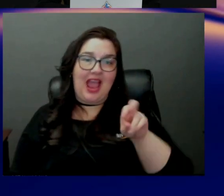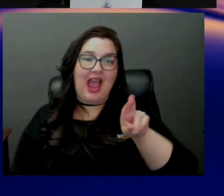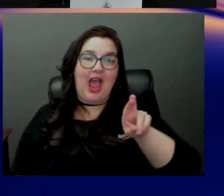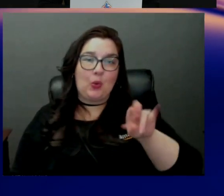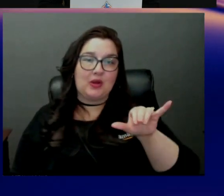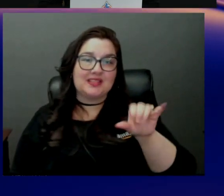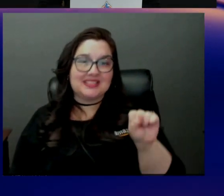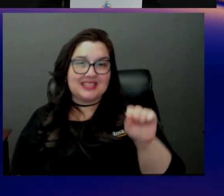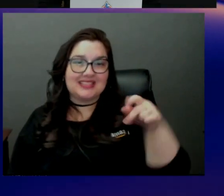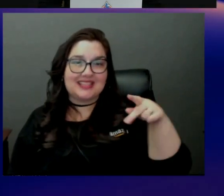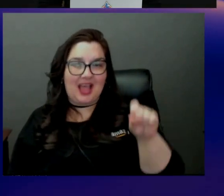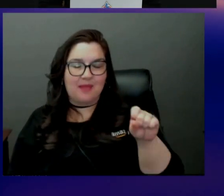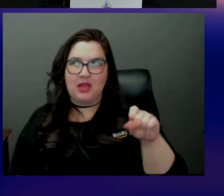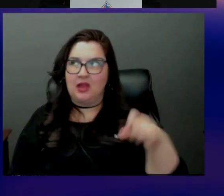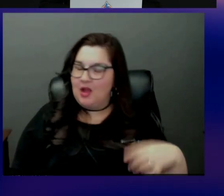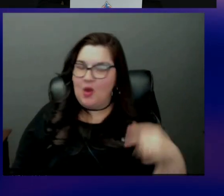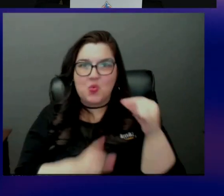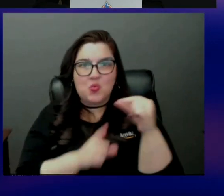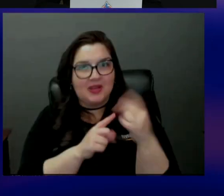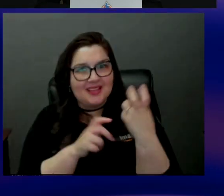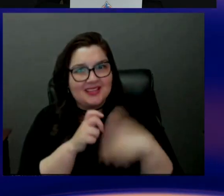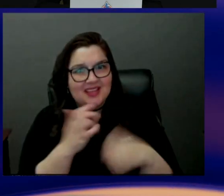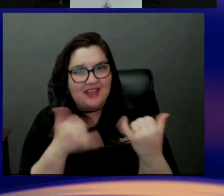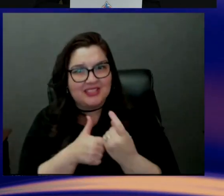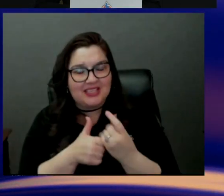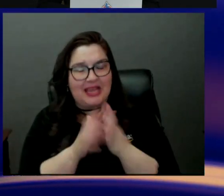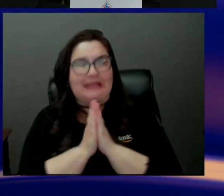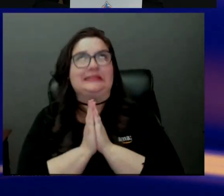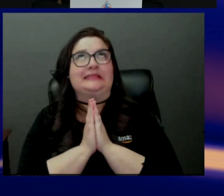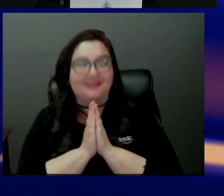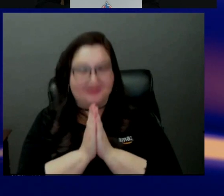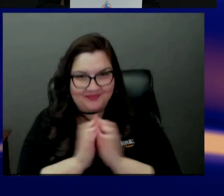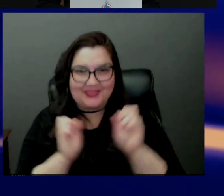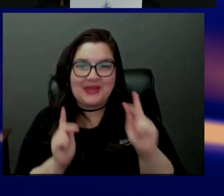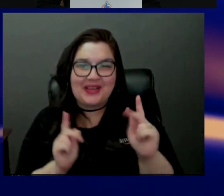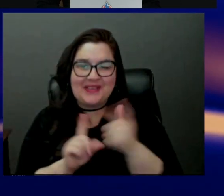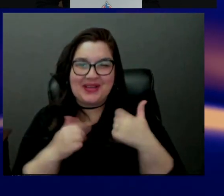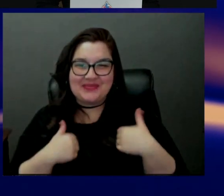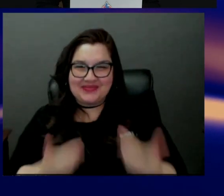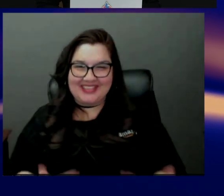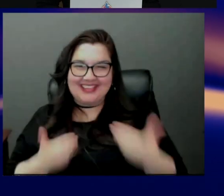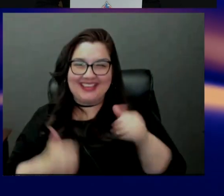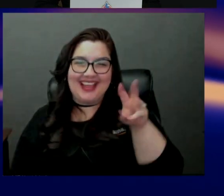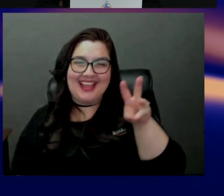words are hard today. That's it for me from the AWS Power Hour SysOps series live